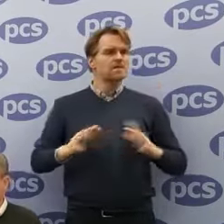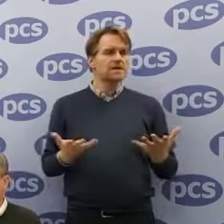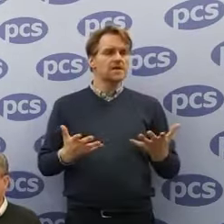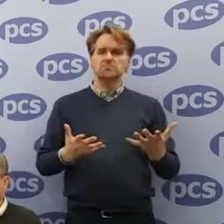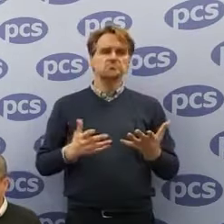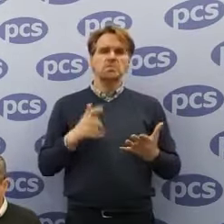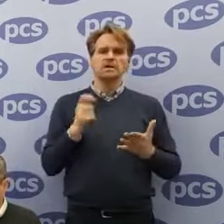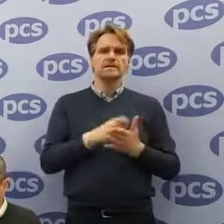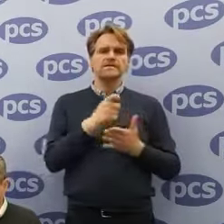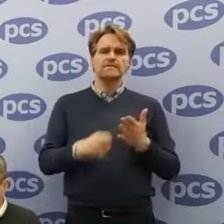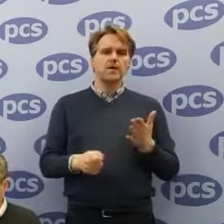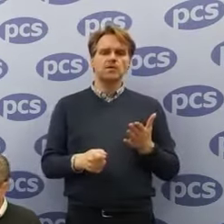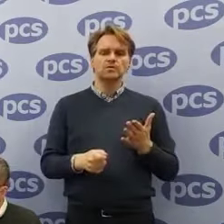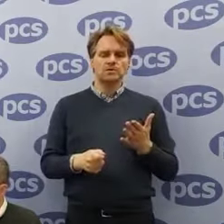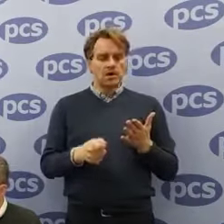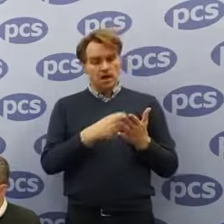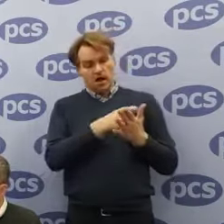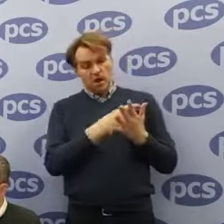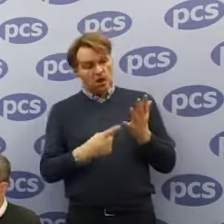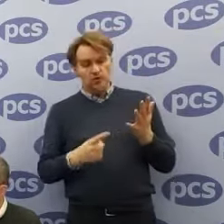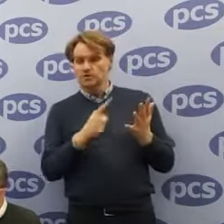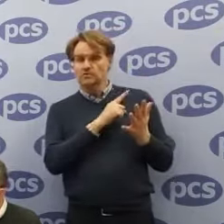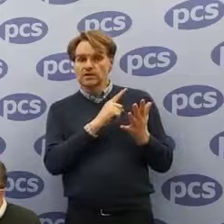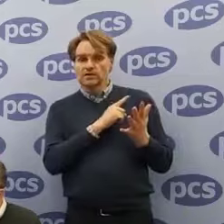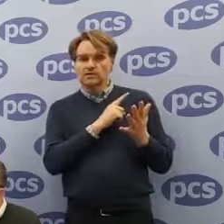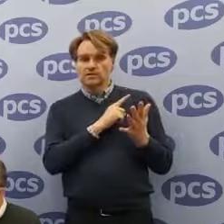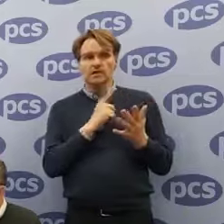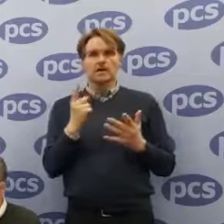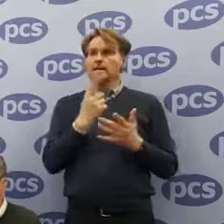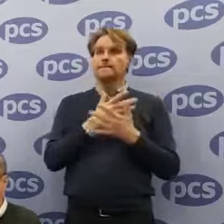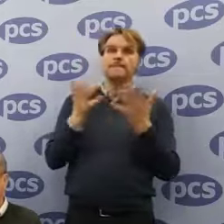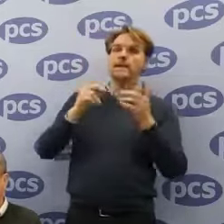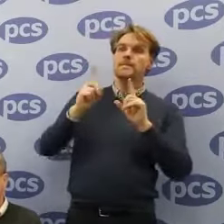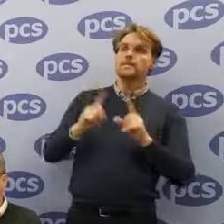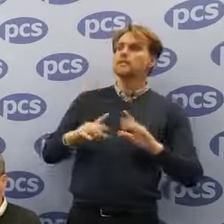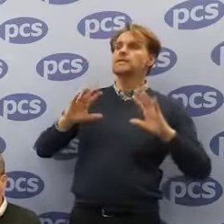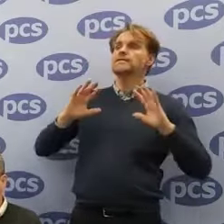have no doubt we had many members who didn't receive ballot papers, many